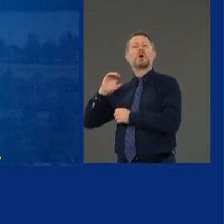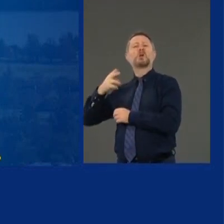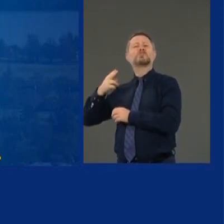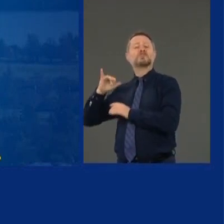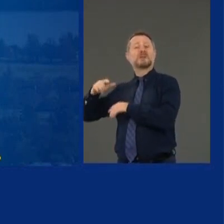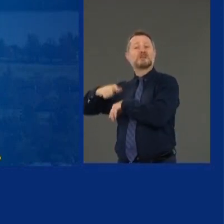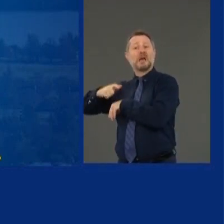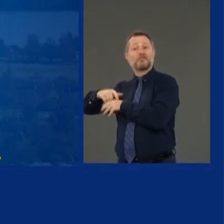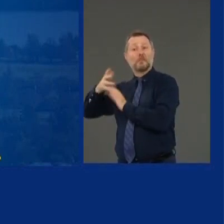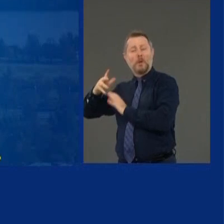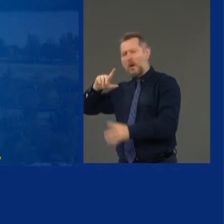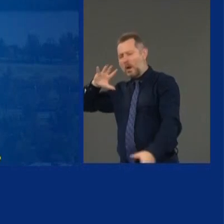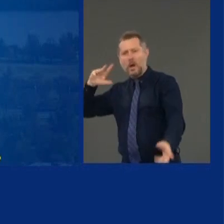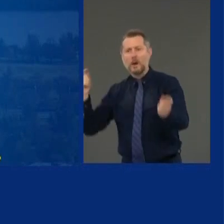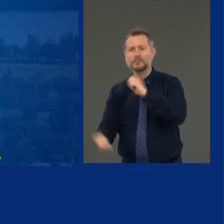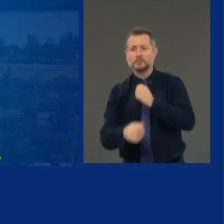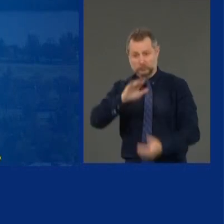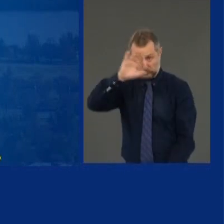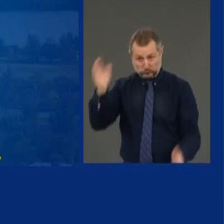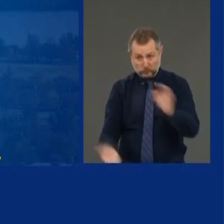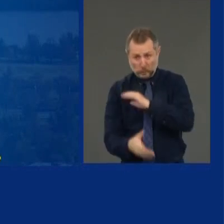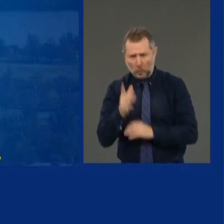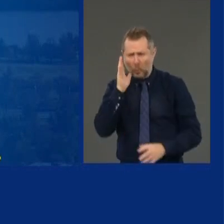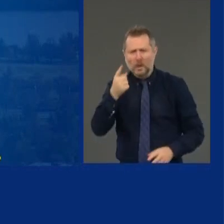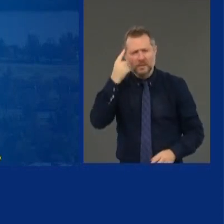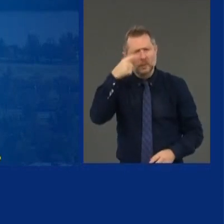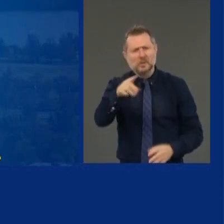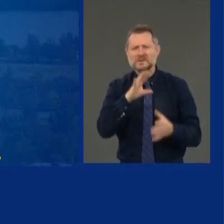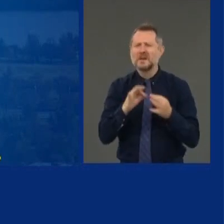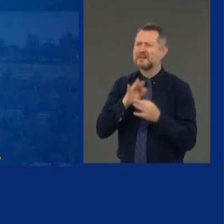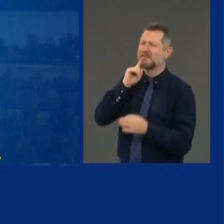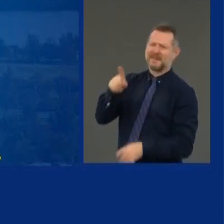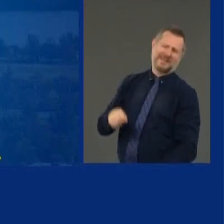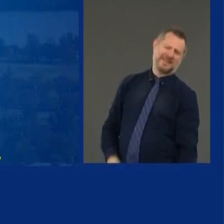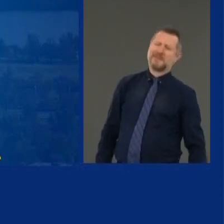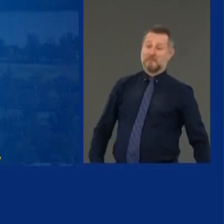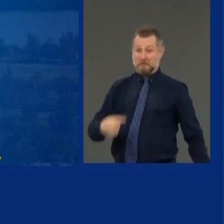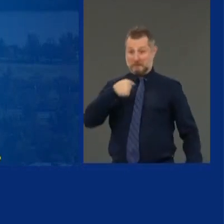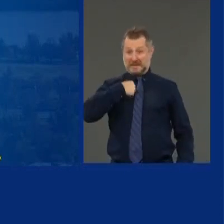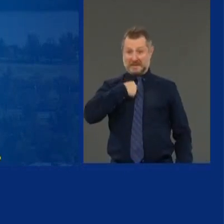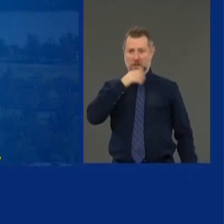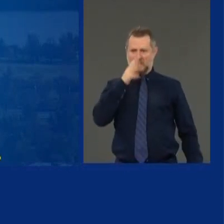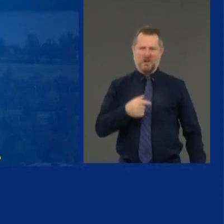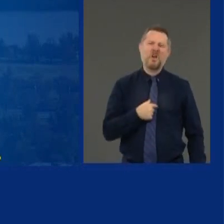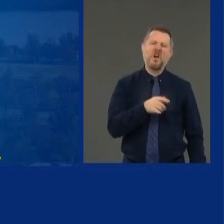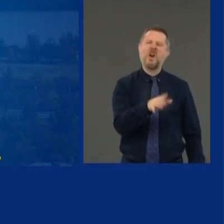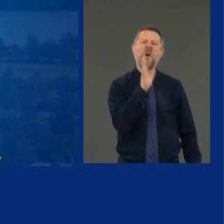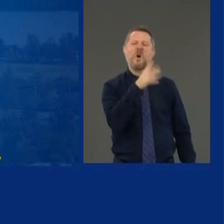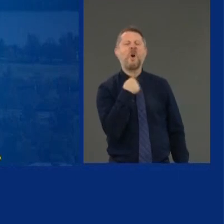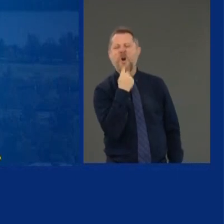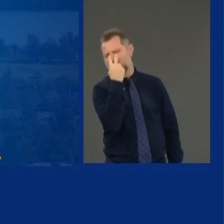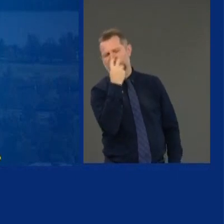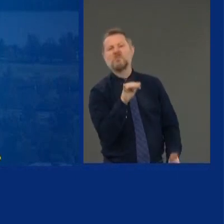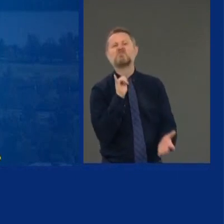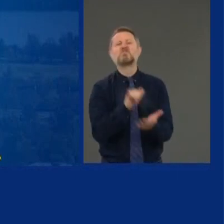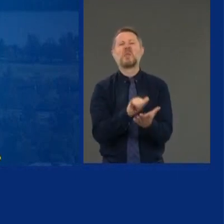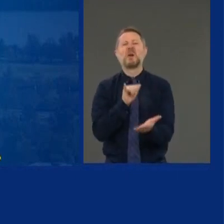IF I TOLD YOU 108 DAYS AGO WE WERE GOING TO ACCOMPLISH THAT,